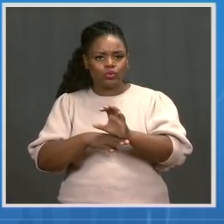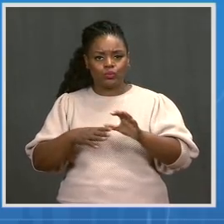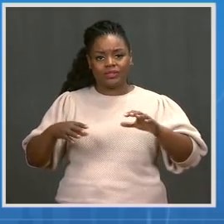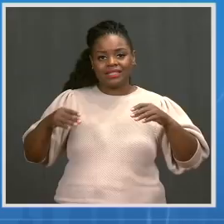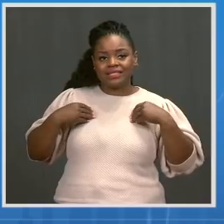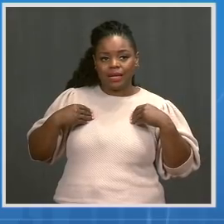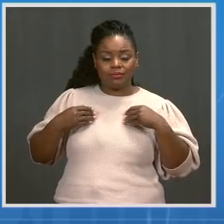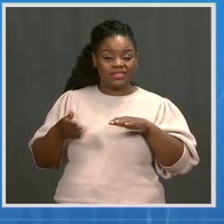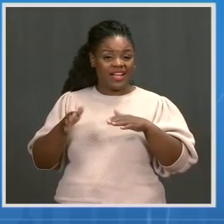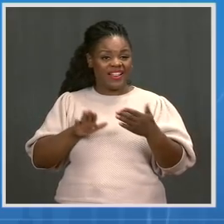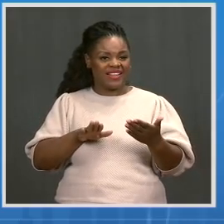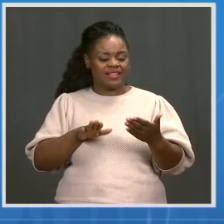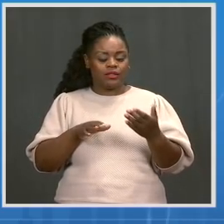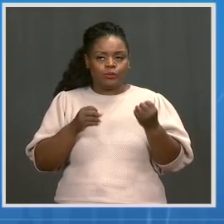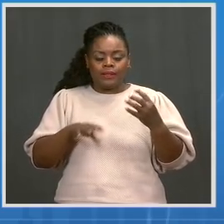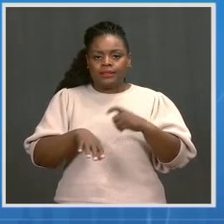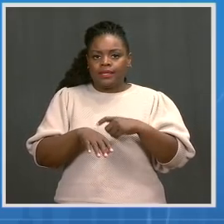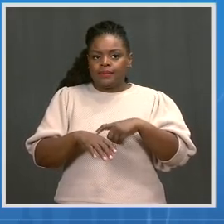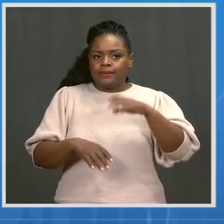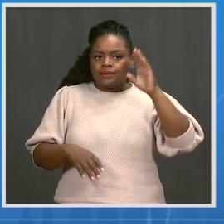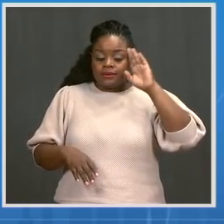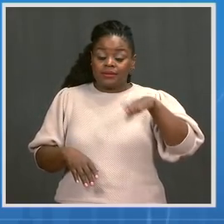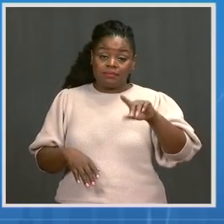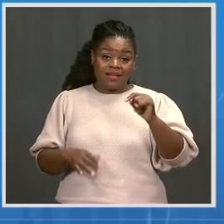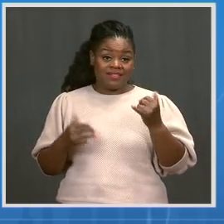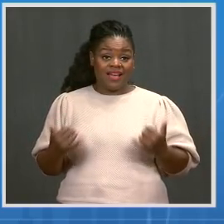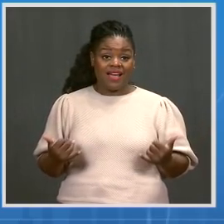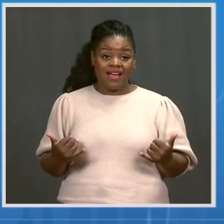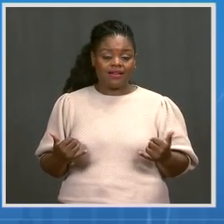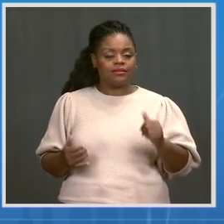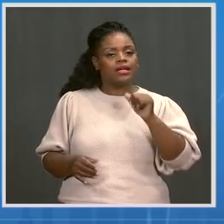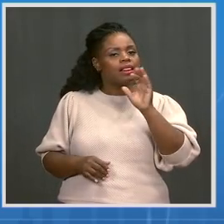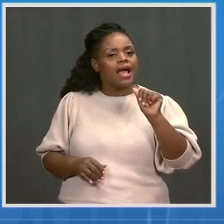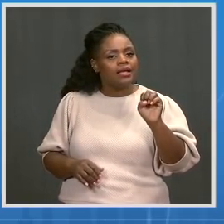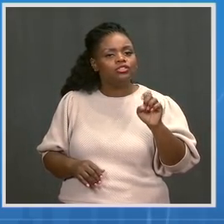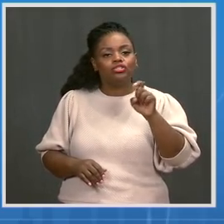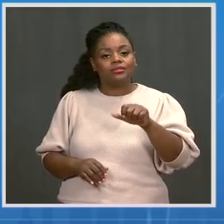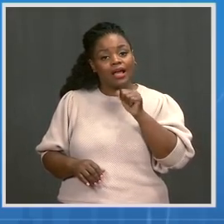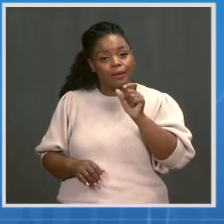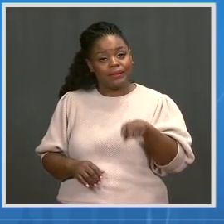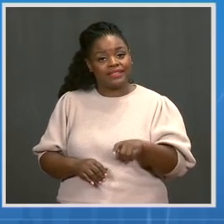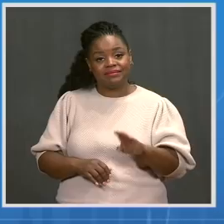but now this should not be the case. As more Americans have rolled up their sleeves to get vaccinated,